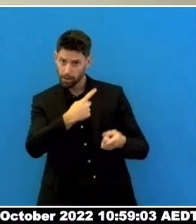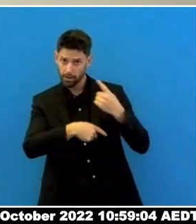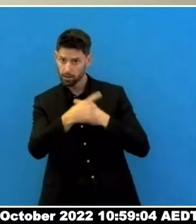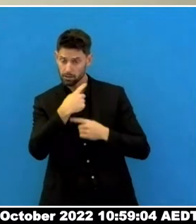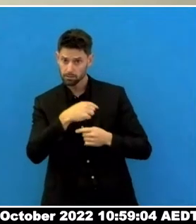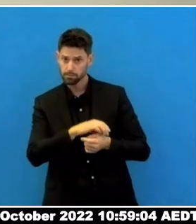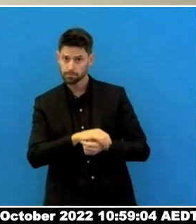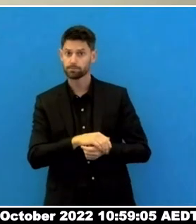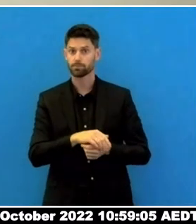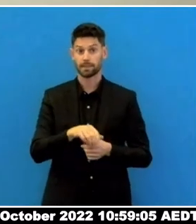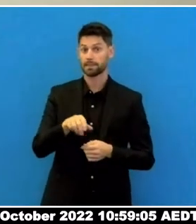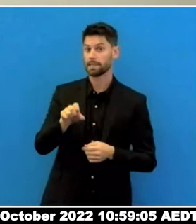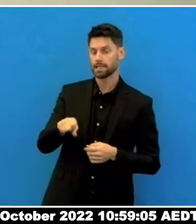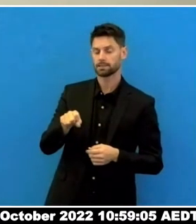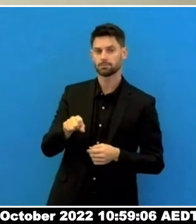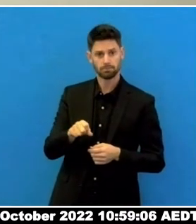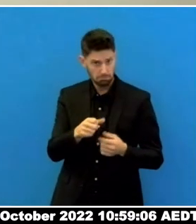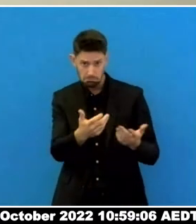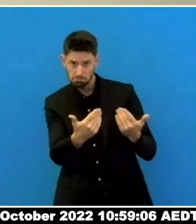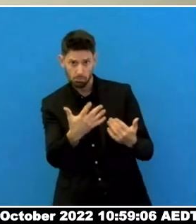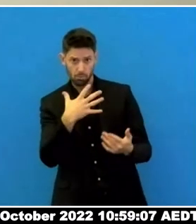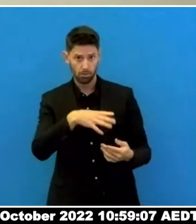Yes. What would you like to say?